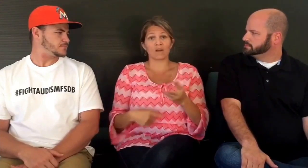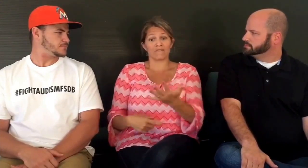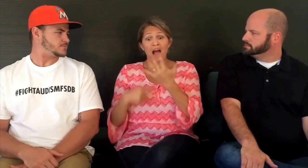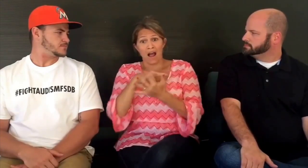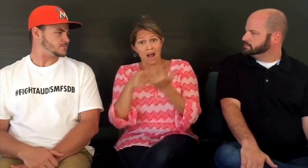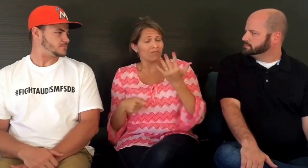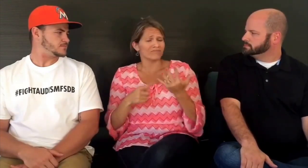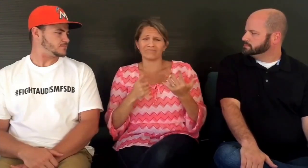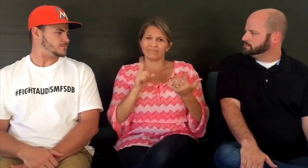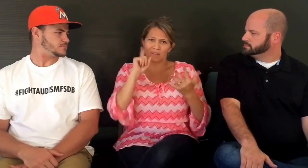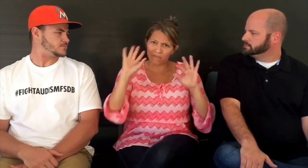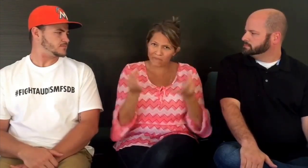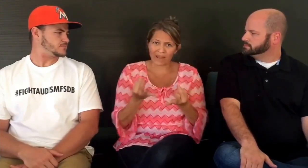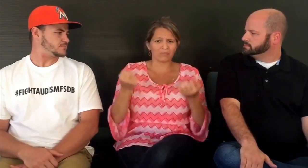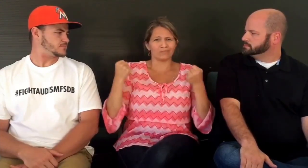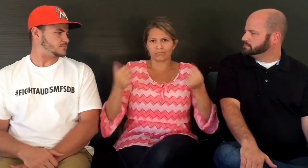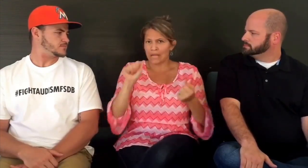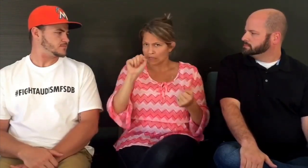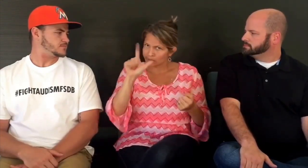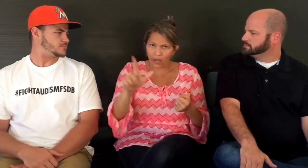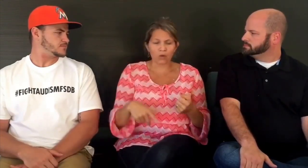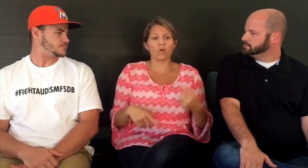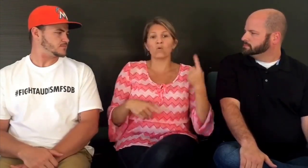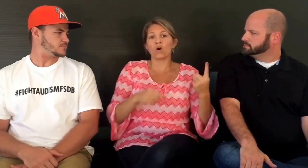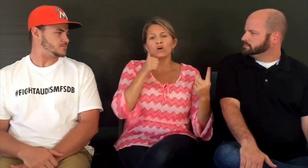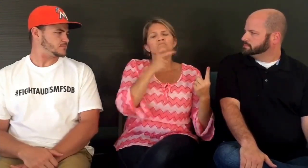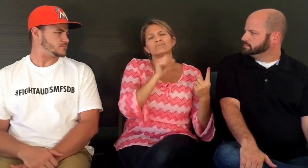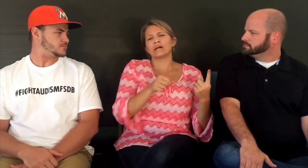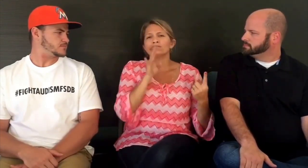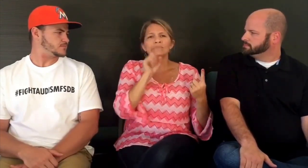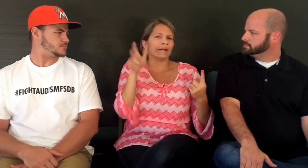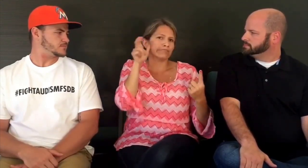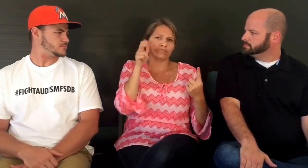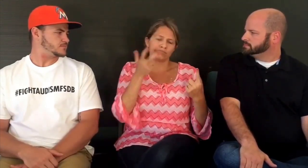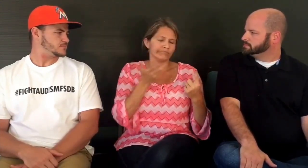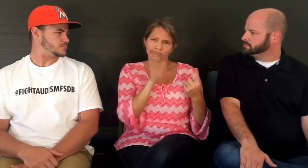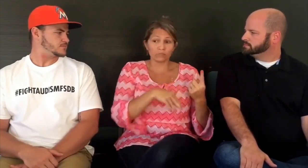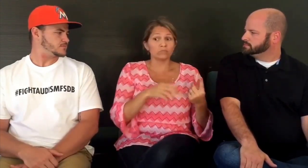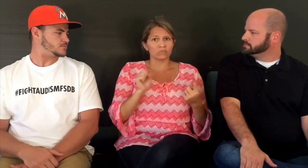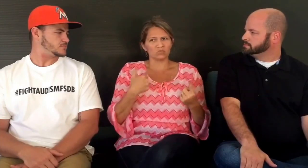Five of them are from Deaf families and are fluent in ASL. There is one girl who can speak and hear though --